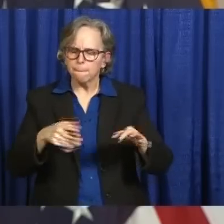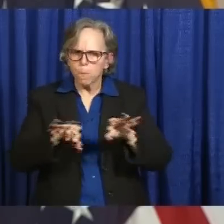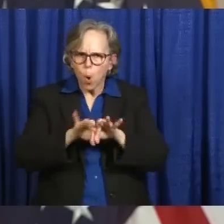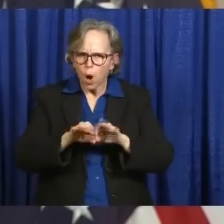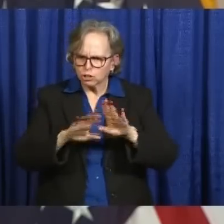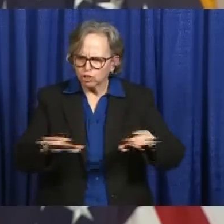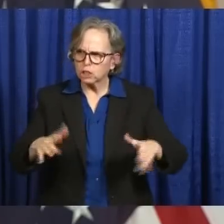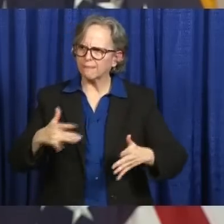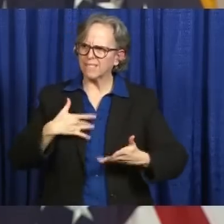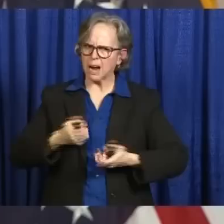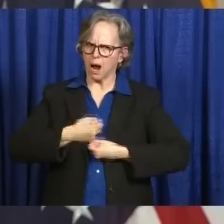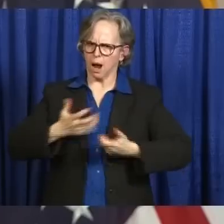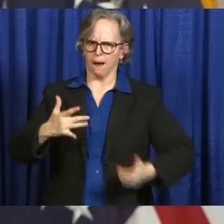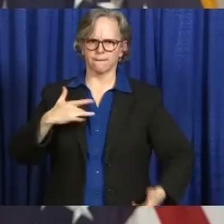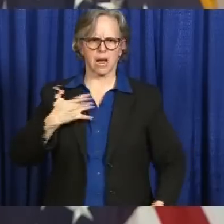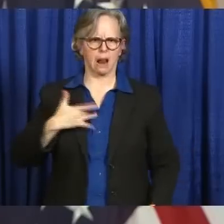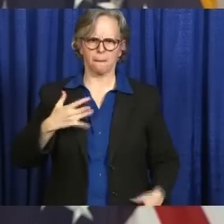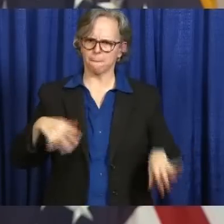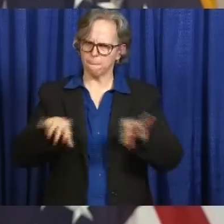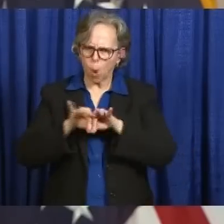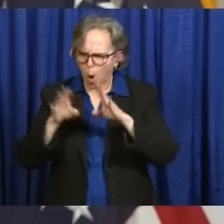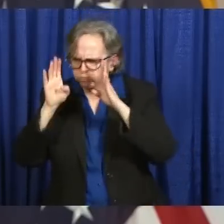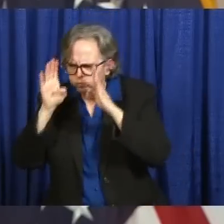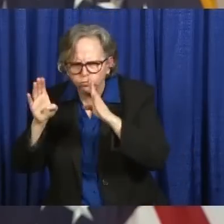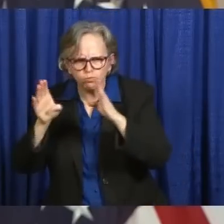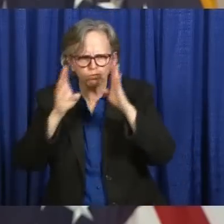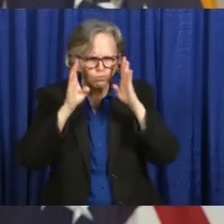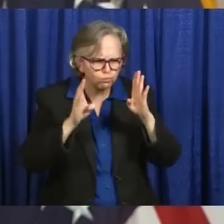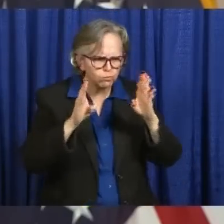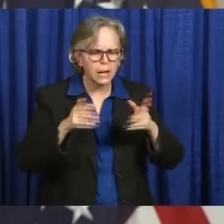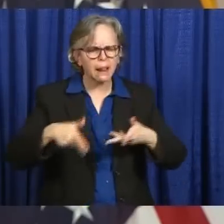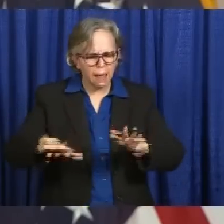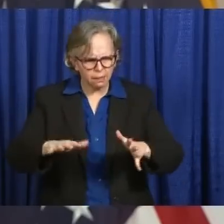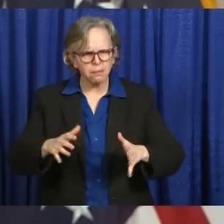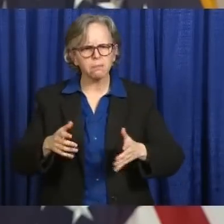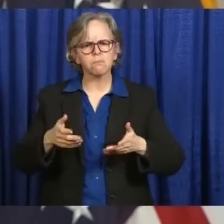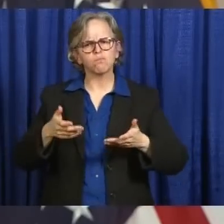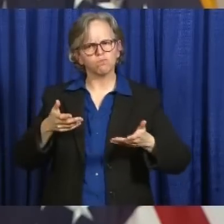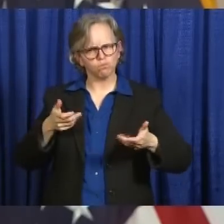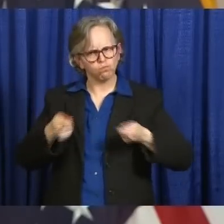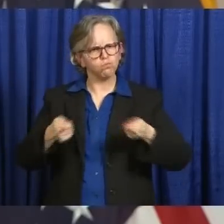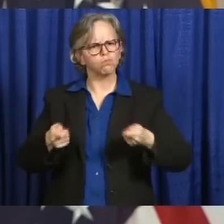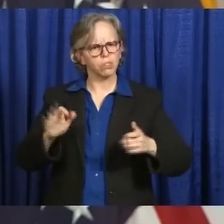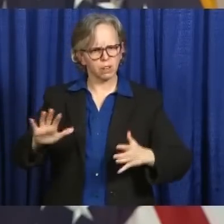USE TRUSTED RESOURCES OF INFORMATION. LET THEM EXPRESS